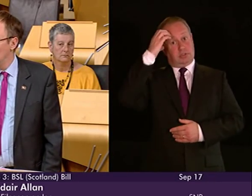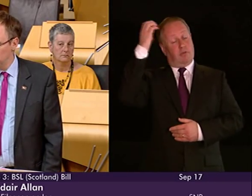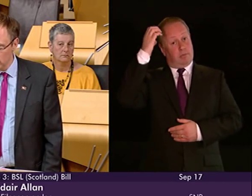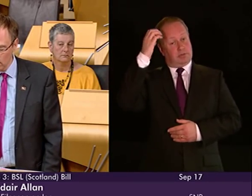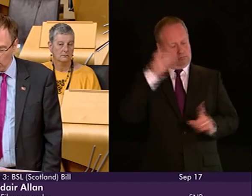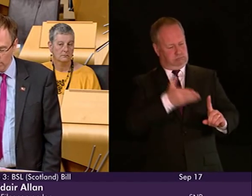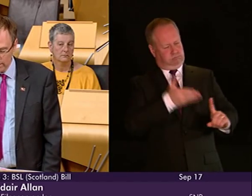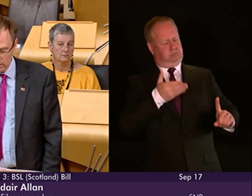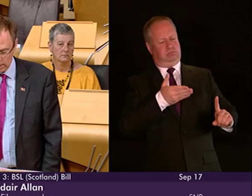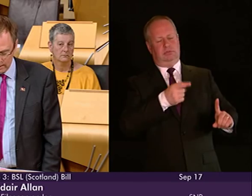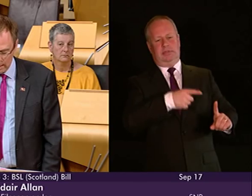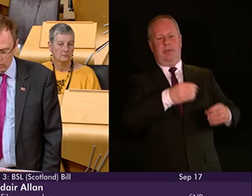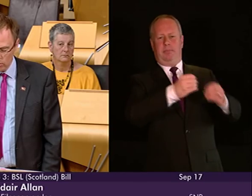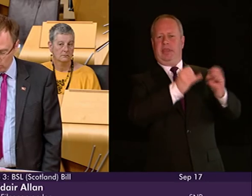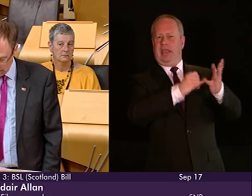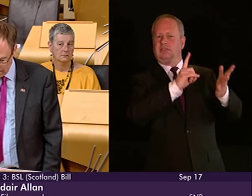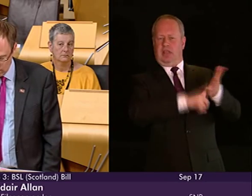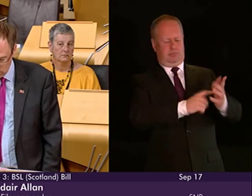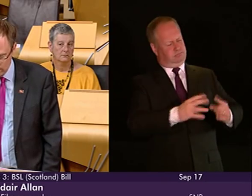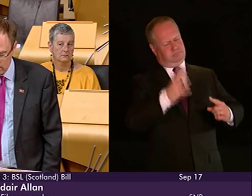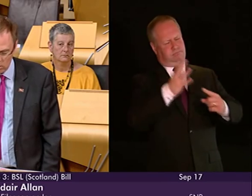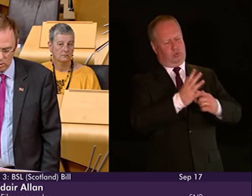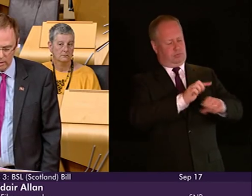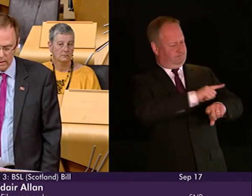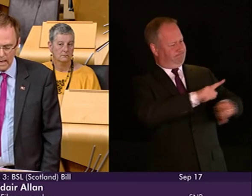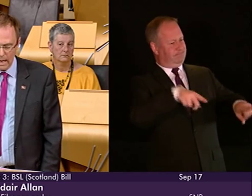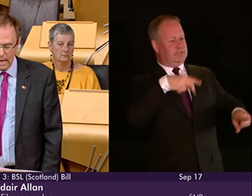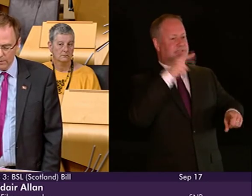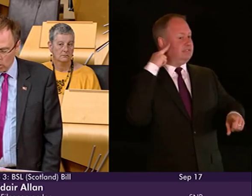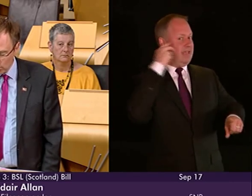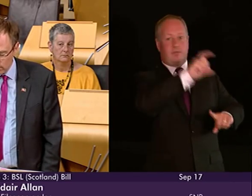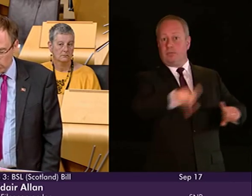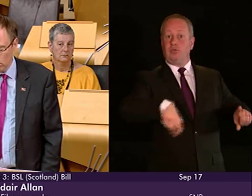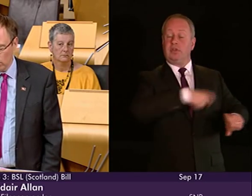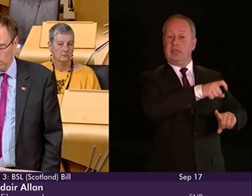importance of British Sign Language to the Deaf community in Scotland, and the contribution